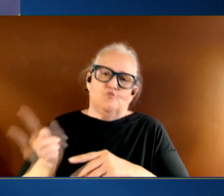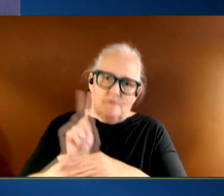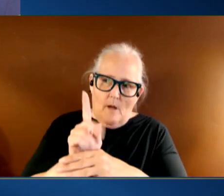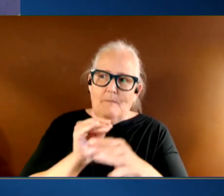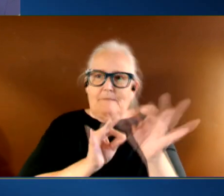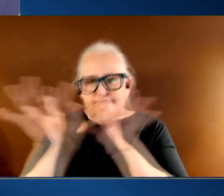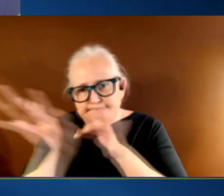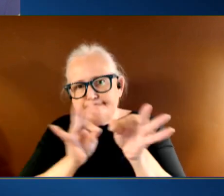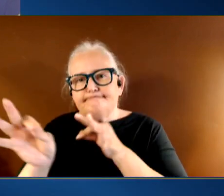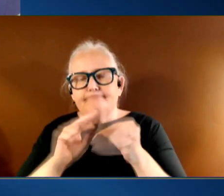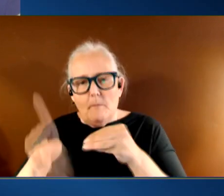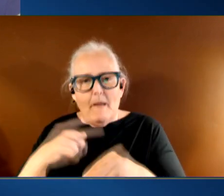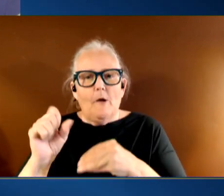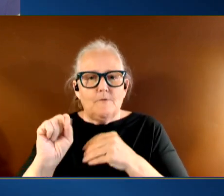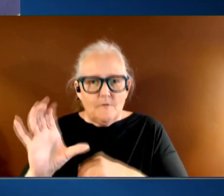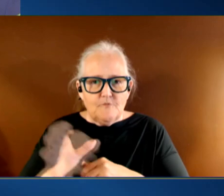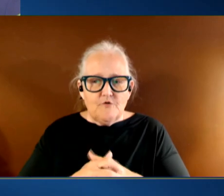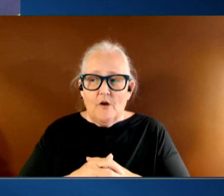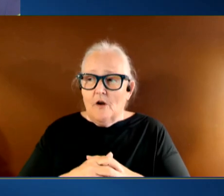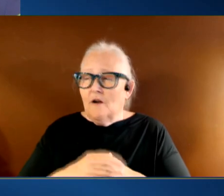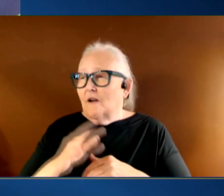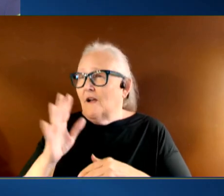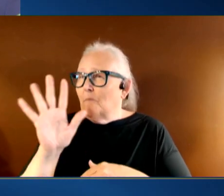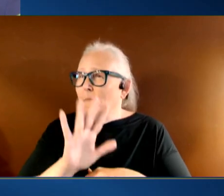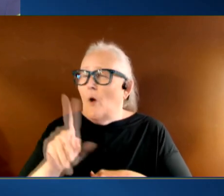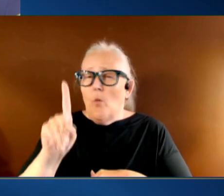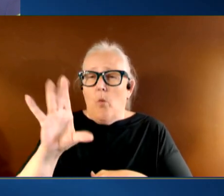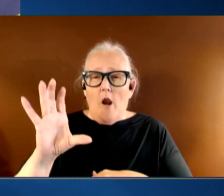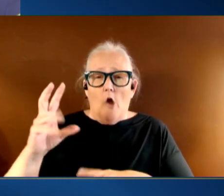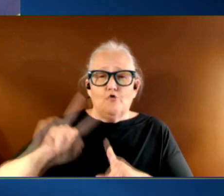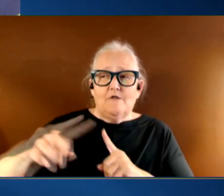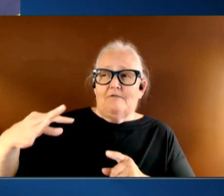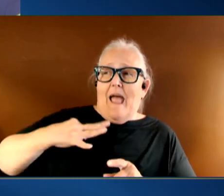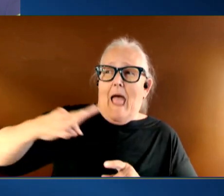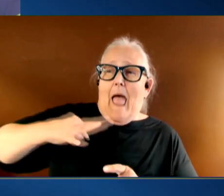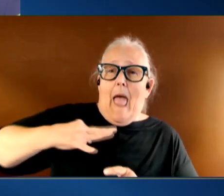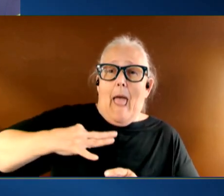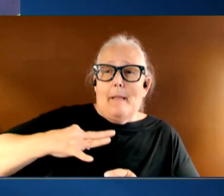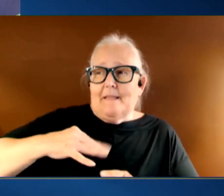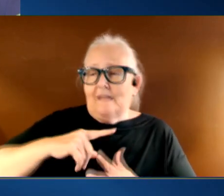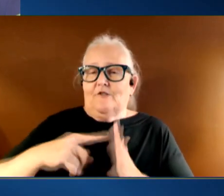we were selected out of hundreds of applicants, but they are really focused on doing better for